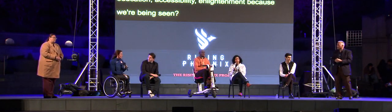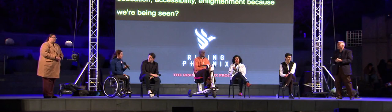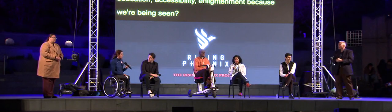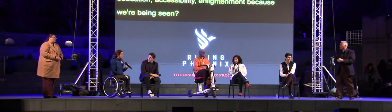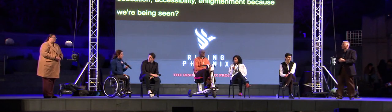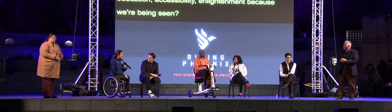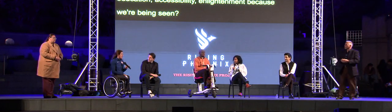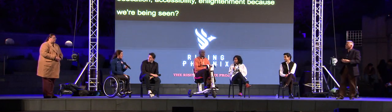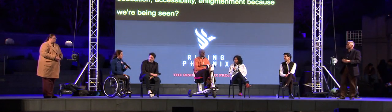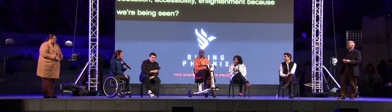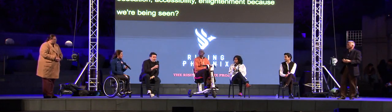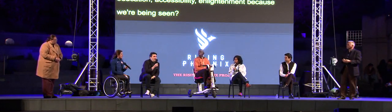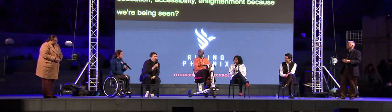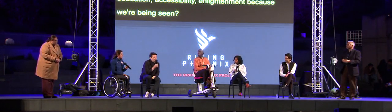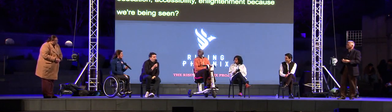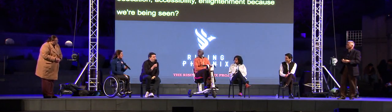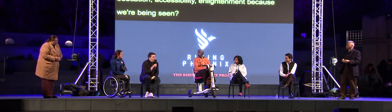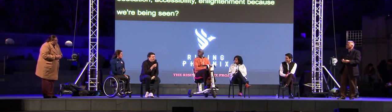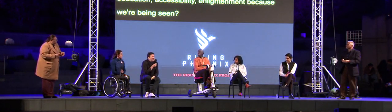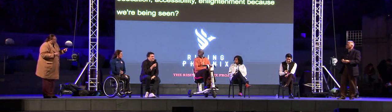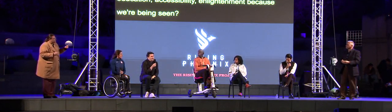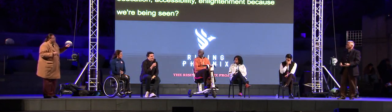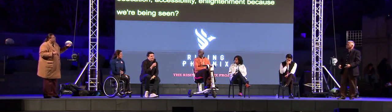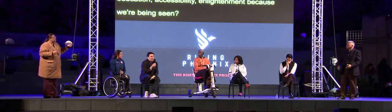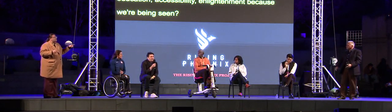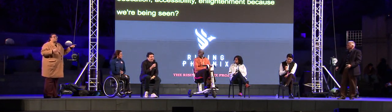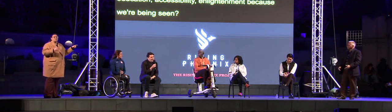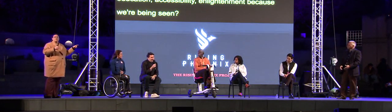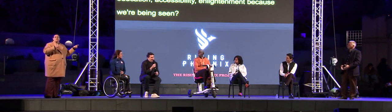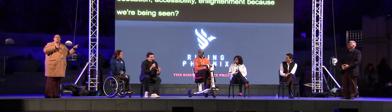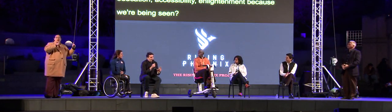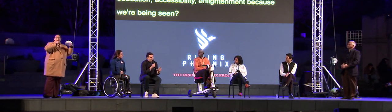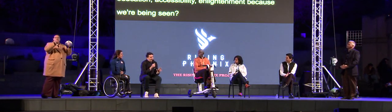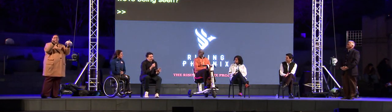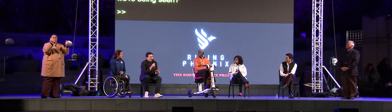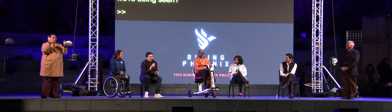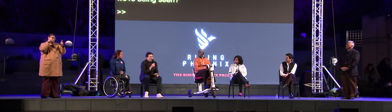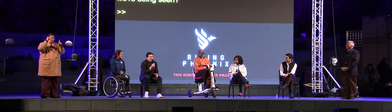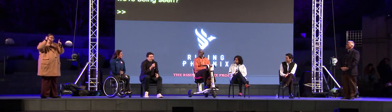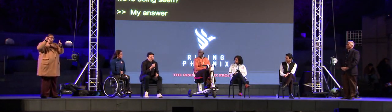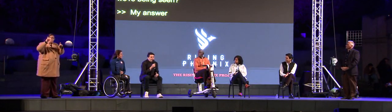did a great job. Yeah. My answer to that is, actually, I think historically,